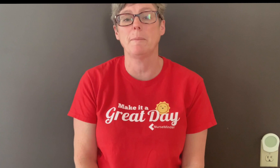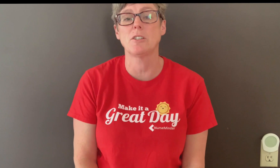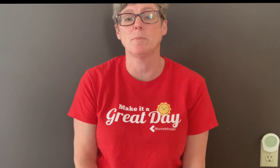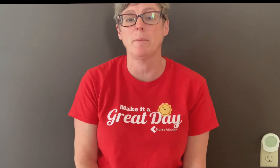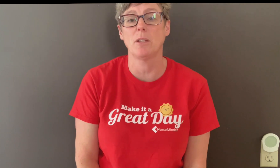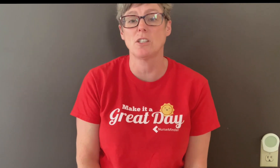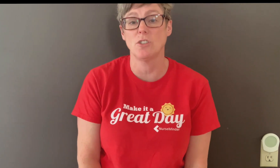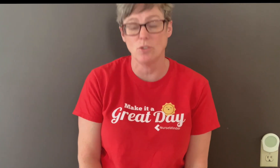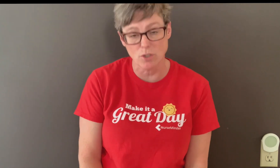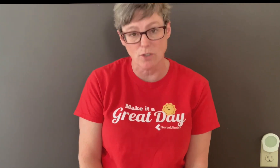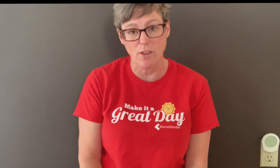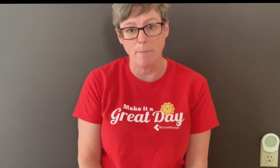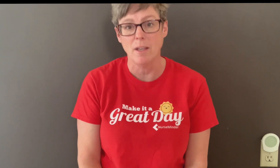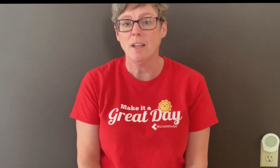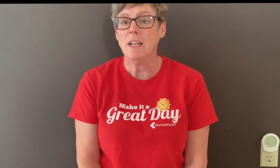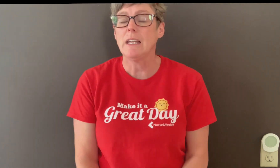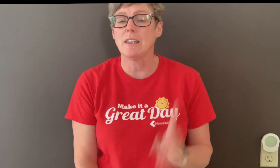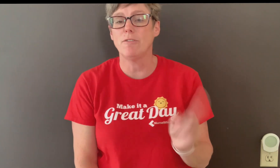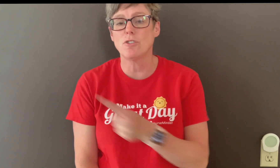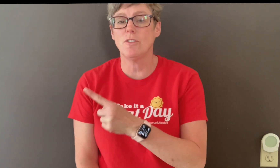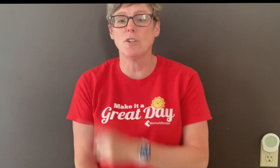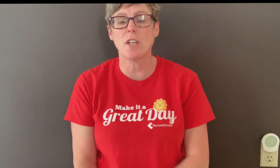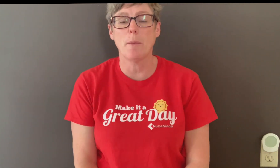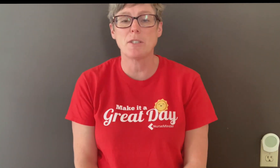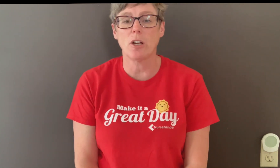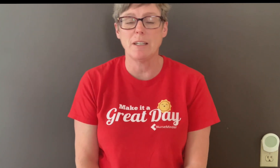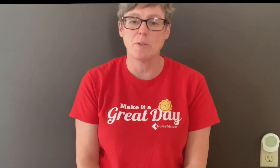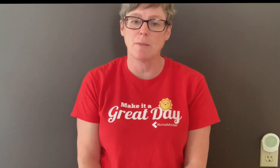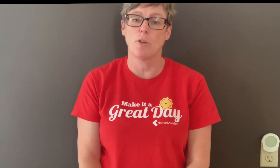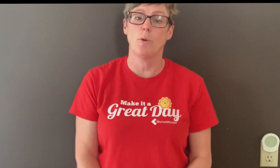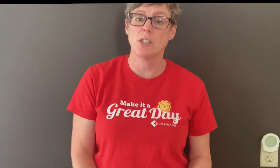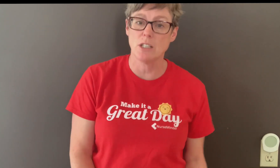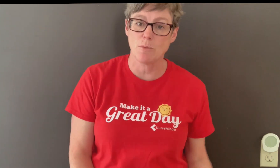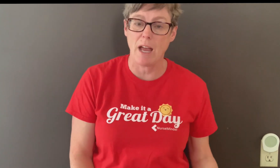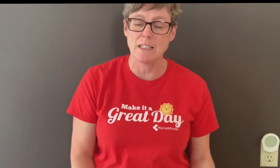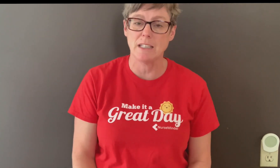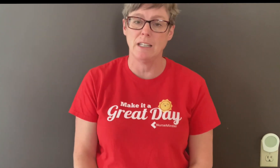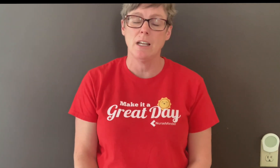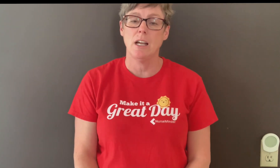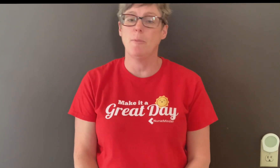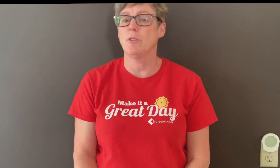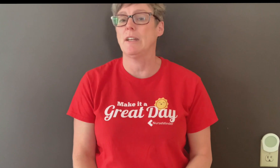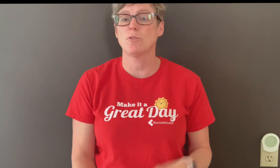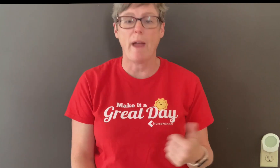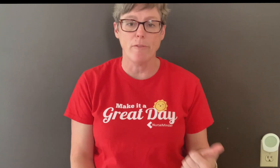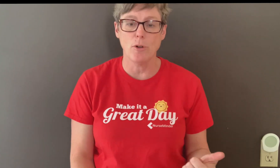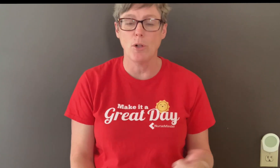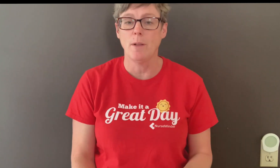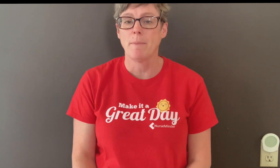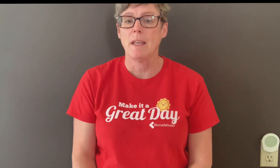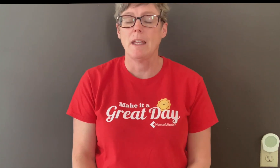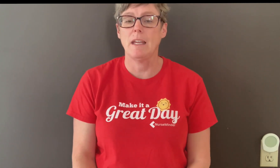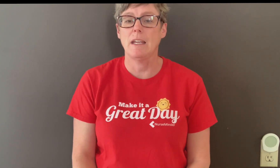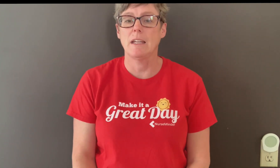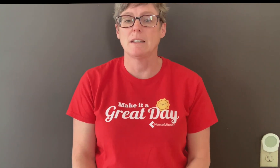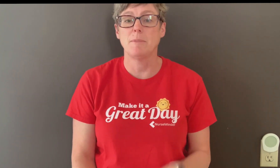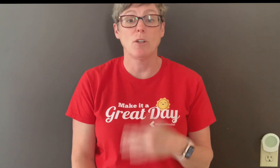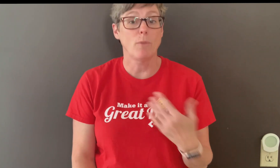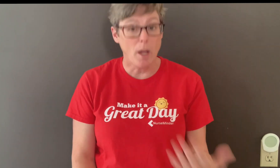patient population as you serve them. In the future videos I'll be talking about some of the questions we're asking about like travel and being around